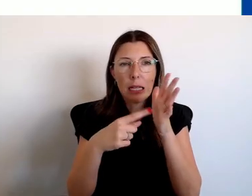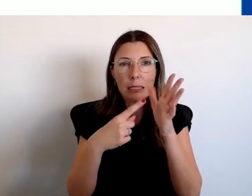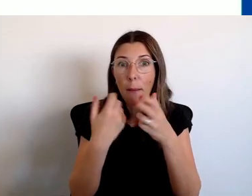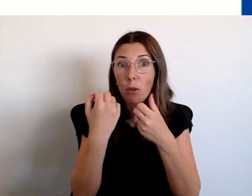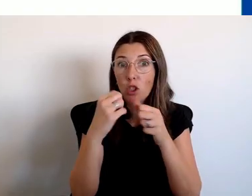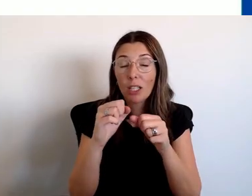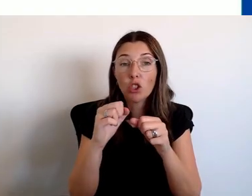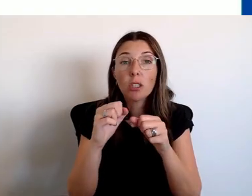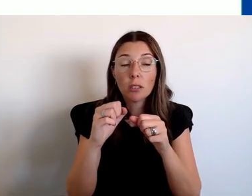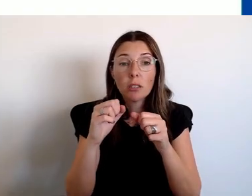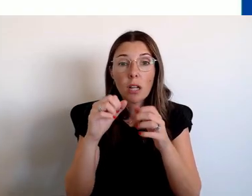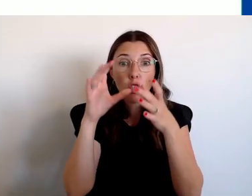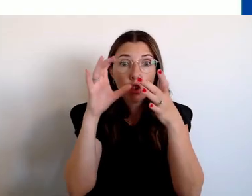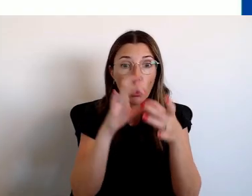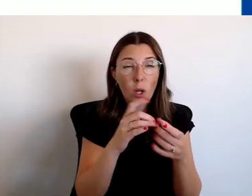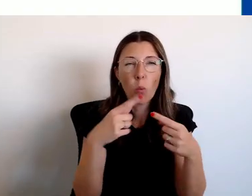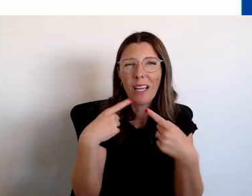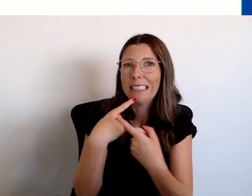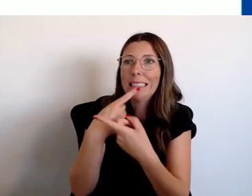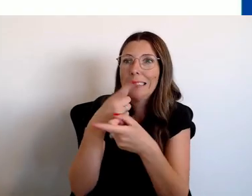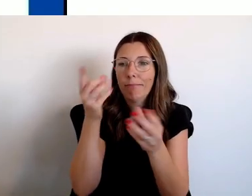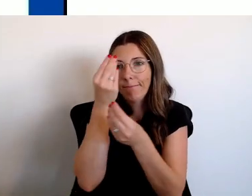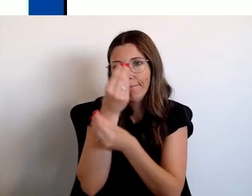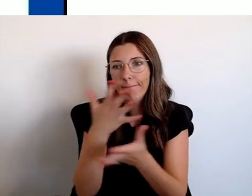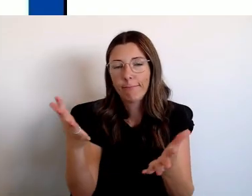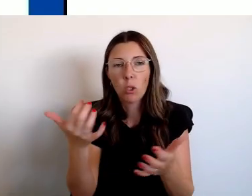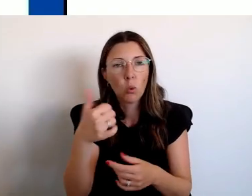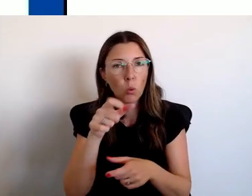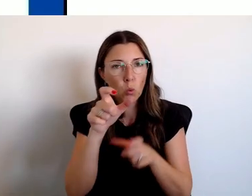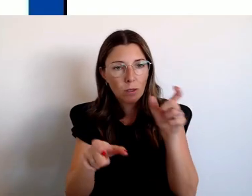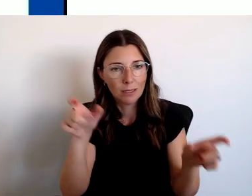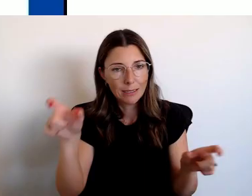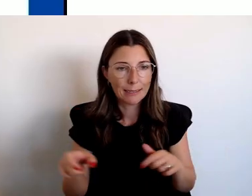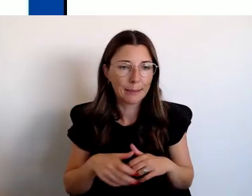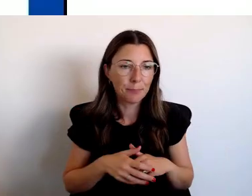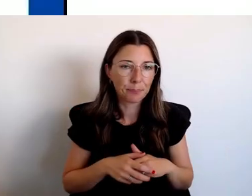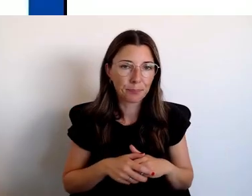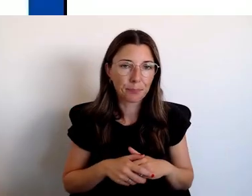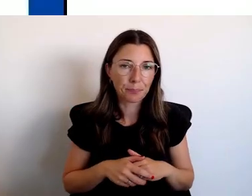and signal it to our users. But moving on. Next one.